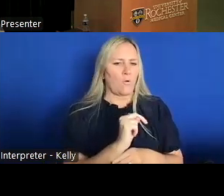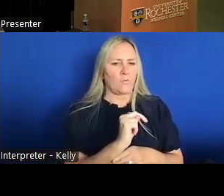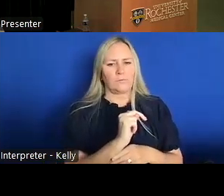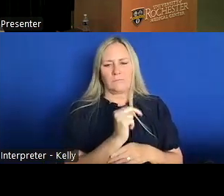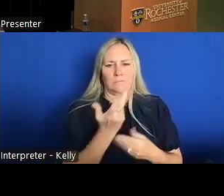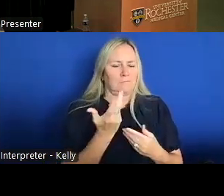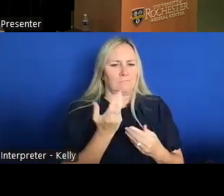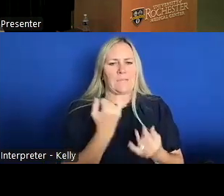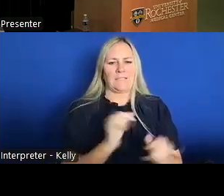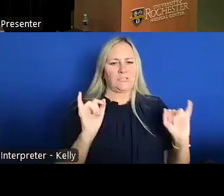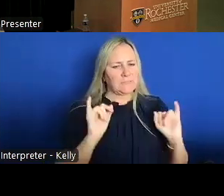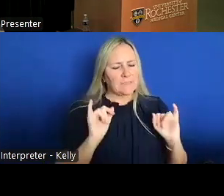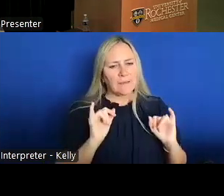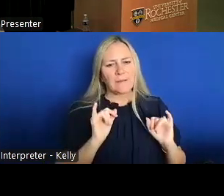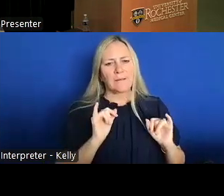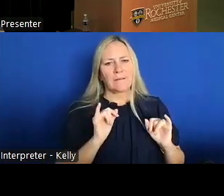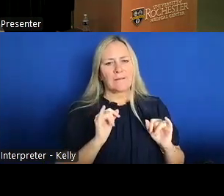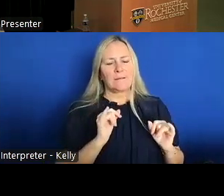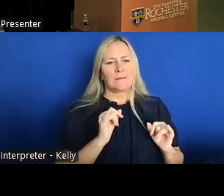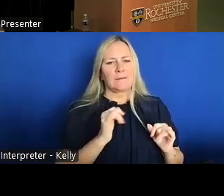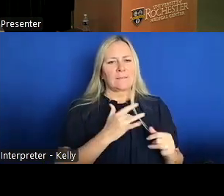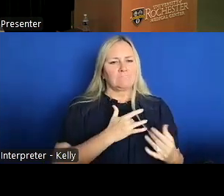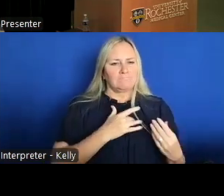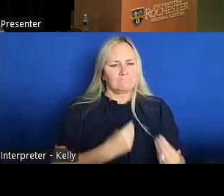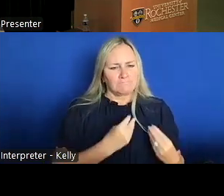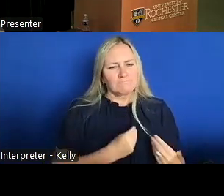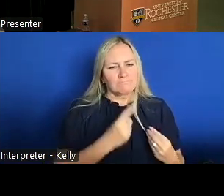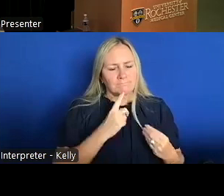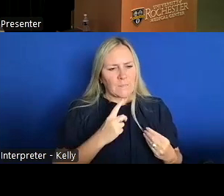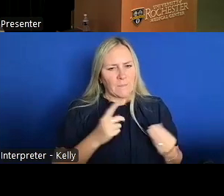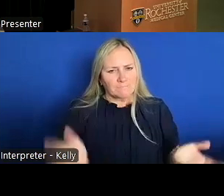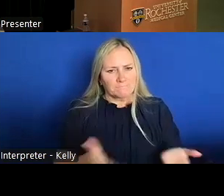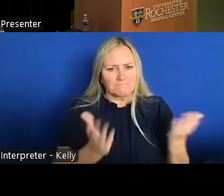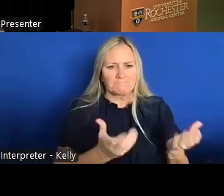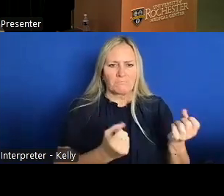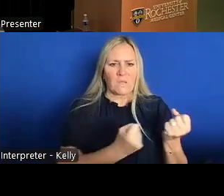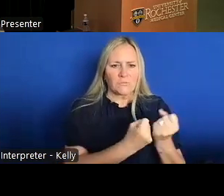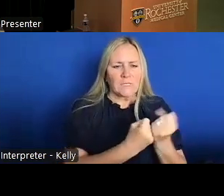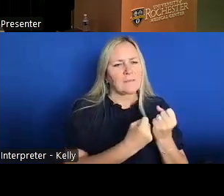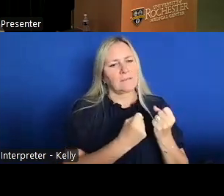them to Str strengthen and move forward and the Pathways in healing and resilience are going to be